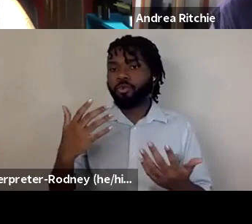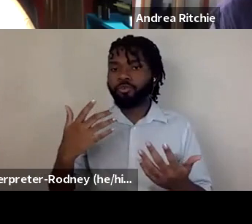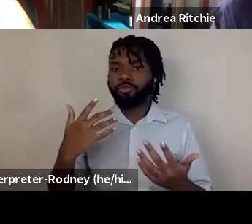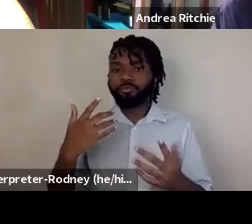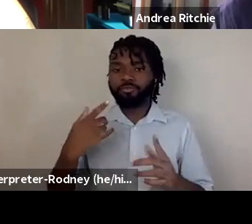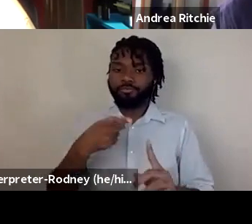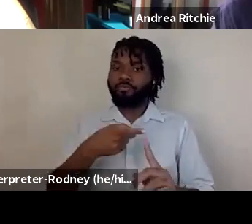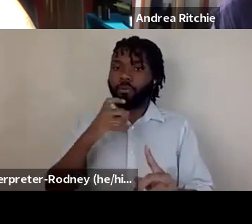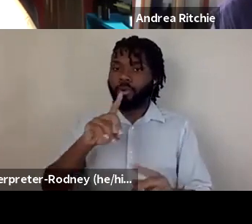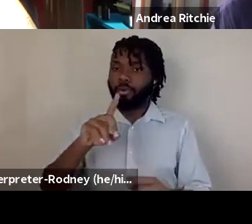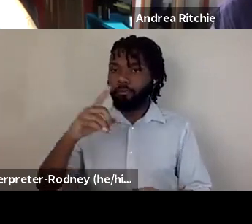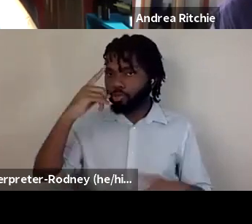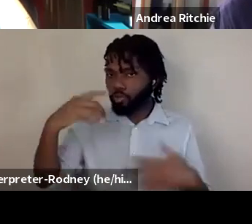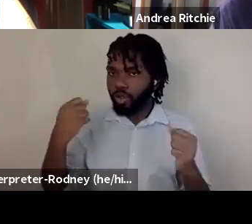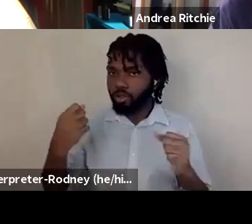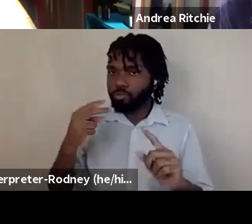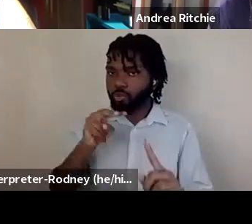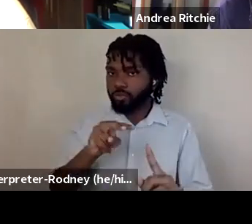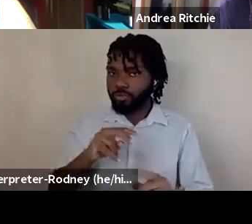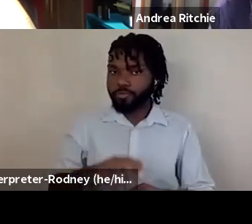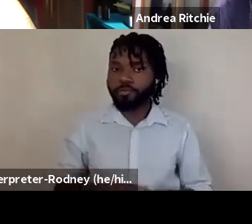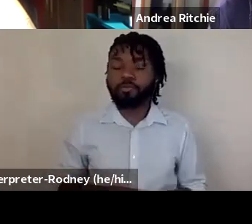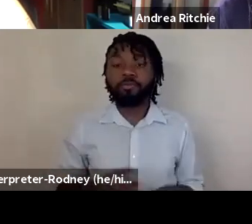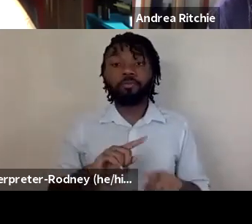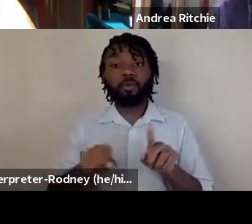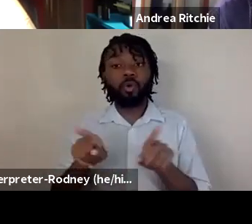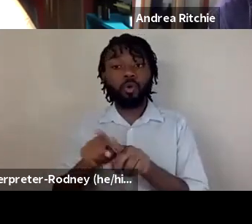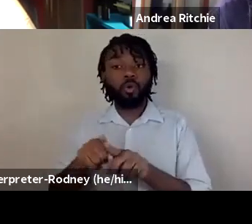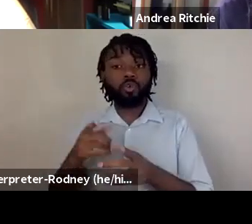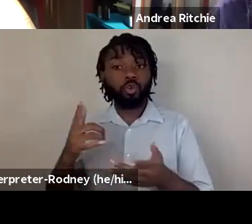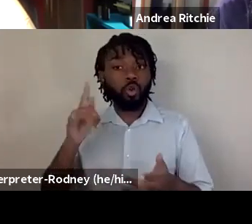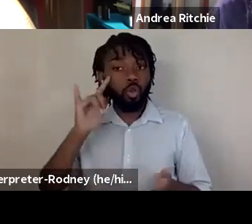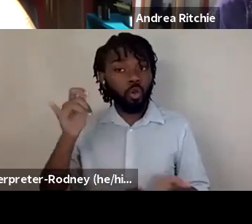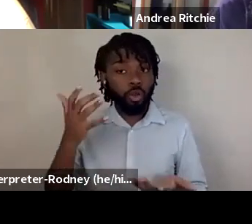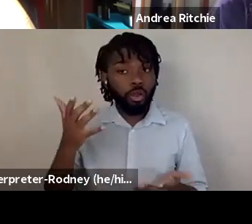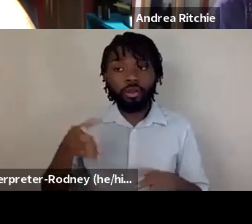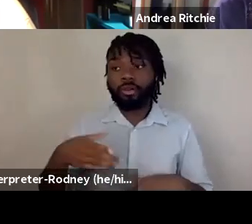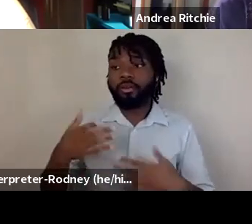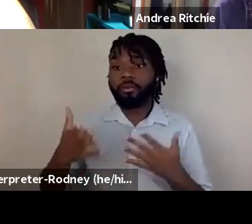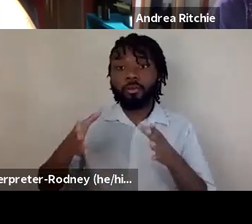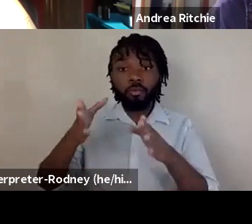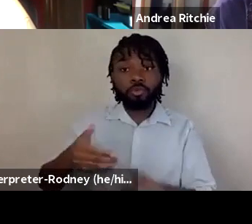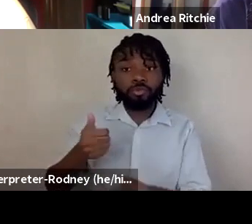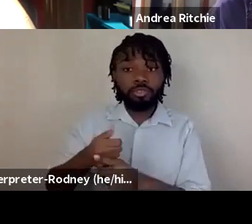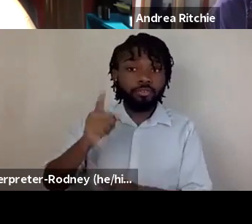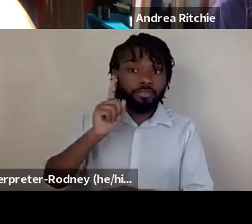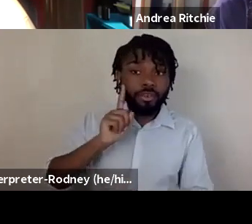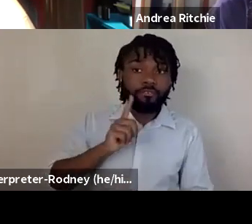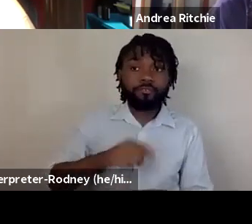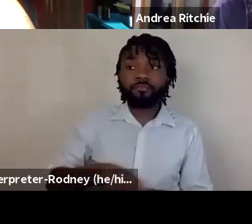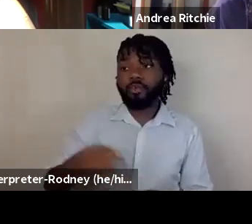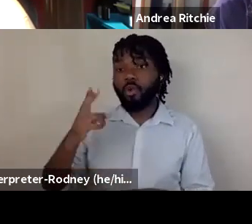but sometimes it also can involve people who are deaf or hard of hearing or people who are physically disabled